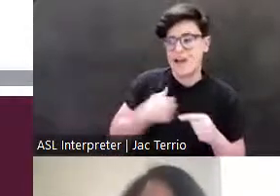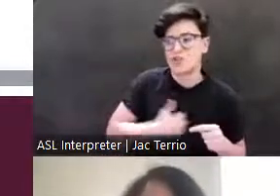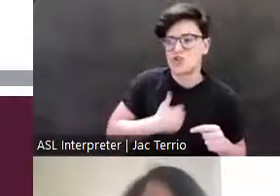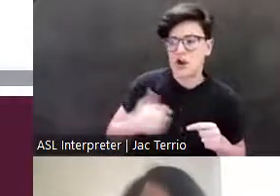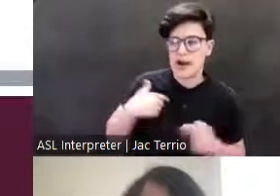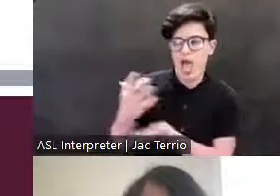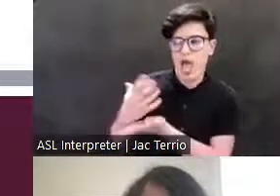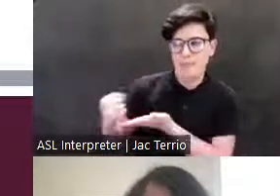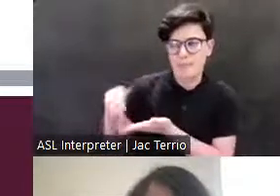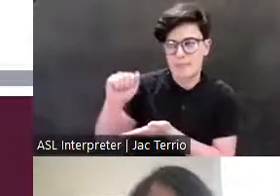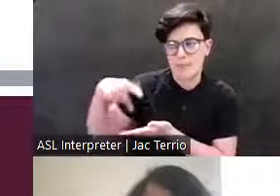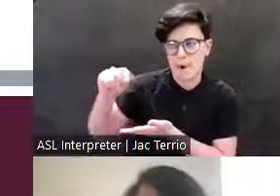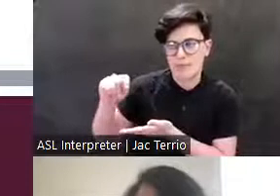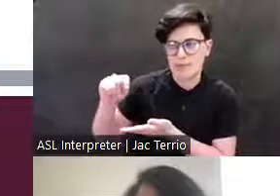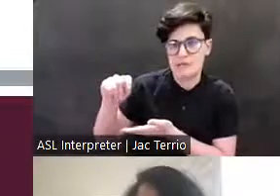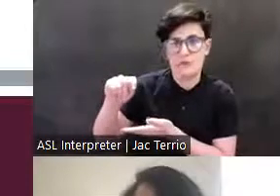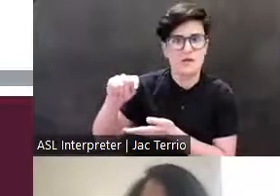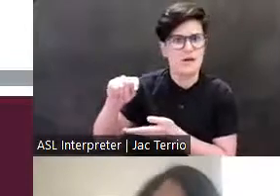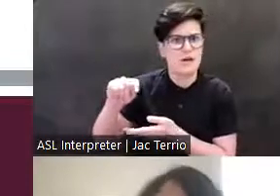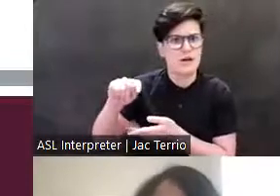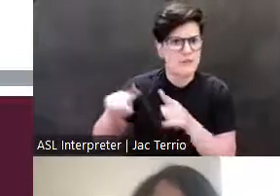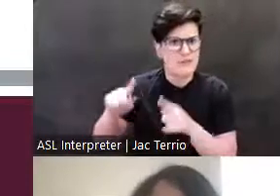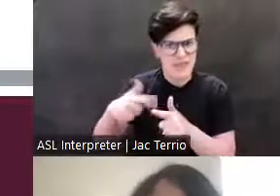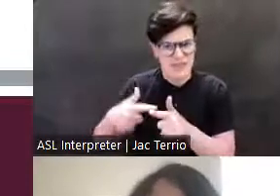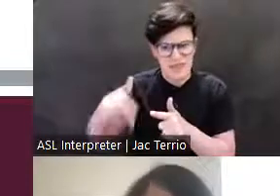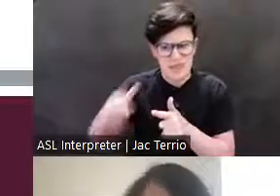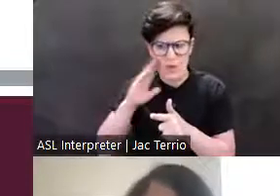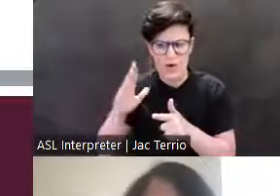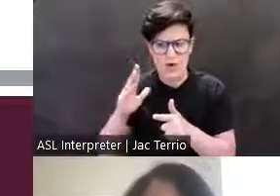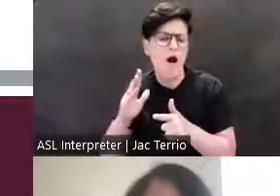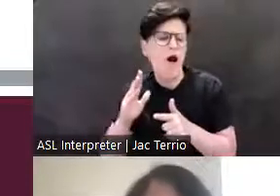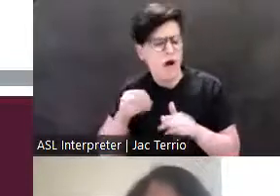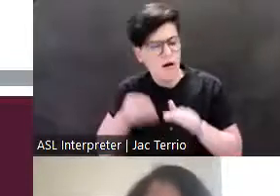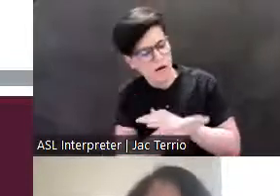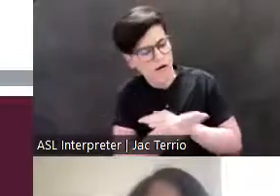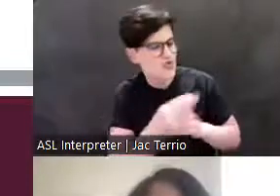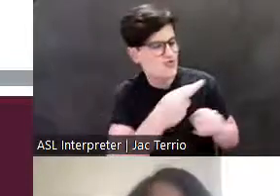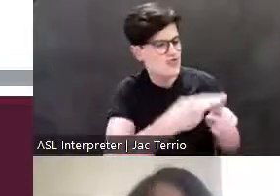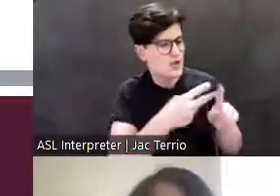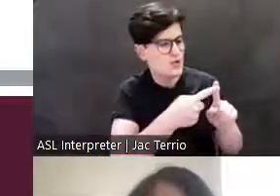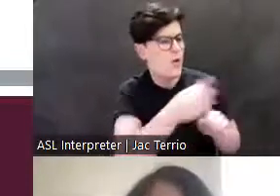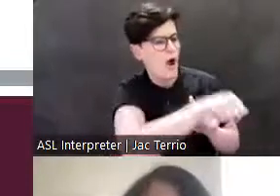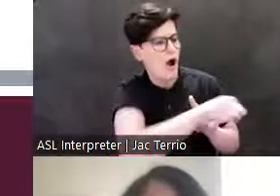And then they turn around and rent it to somebody else. That would be illegal, as well.